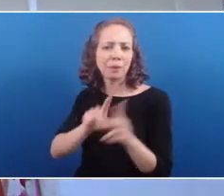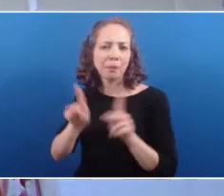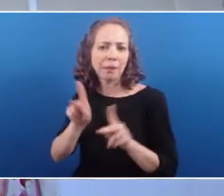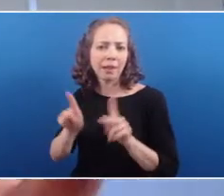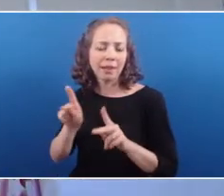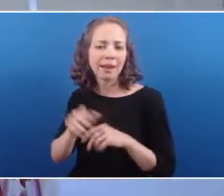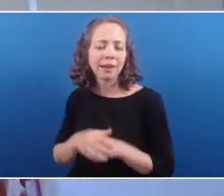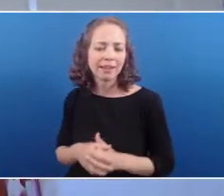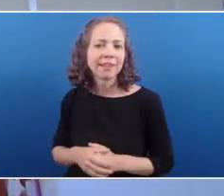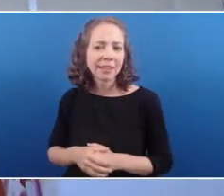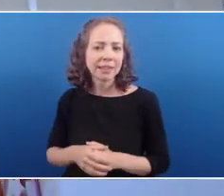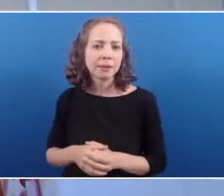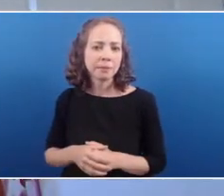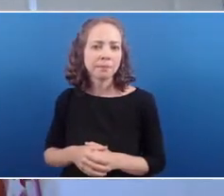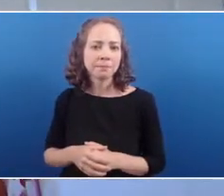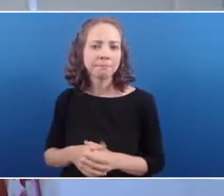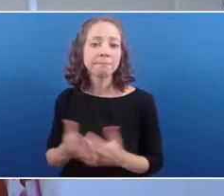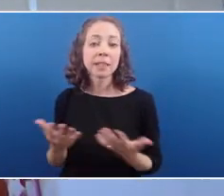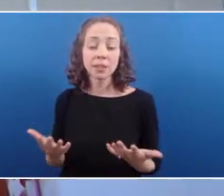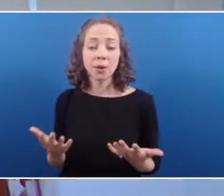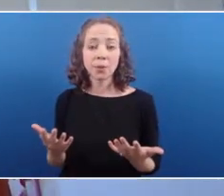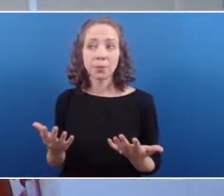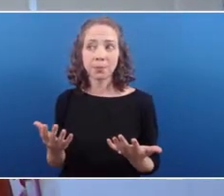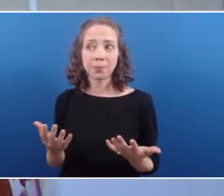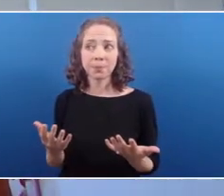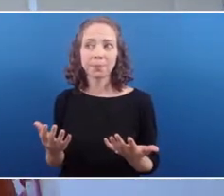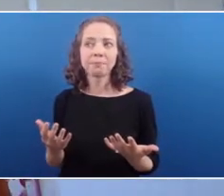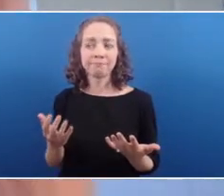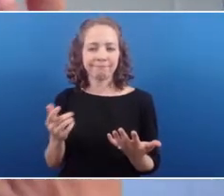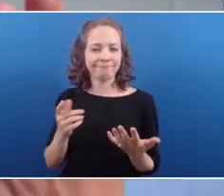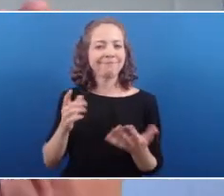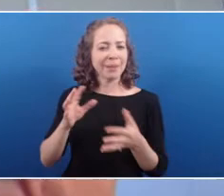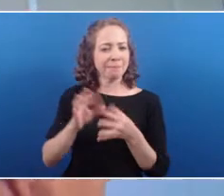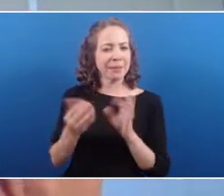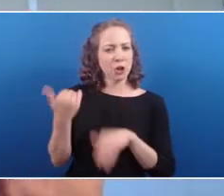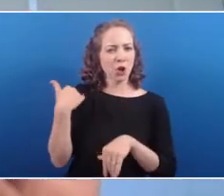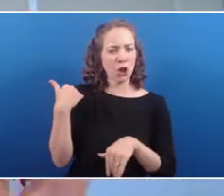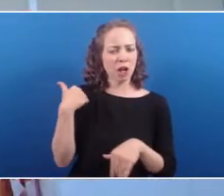So, as you said just a little bit earlier, I set some rules for myself. Right?